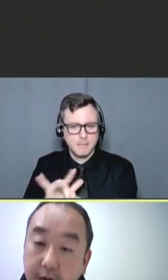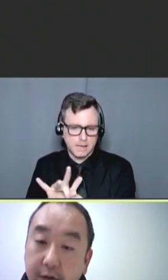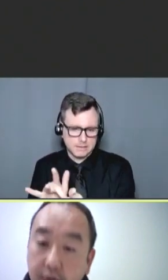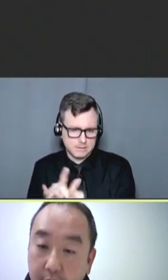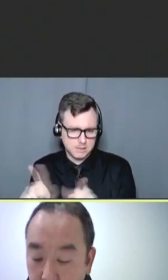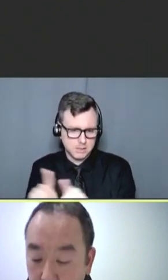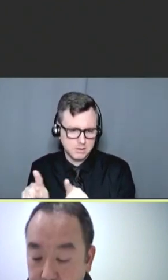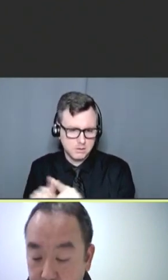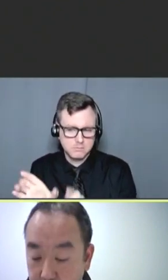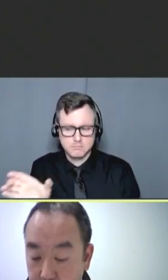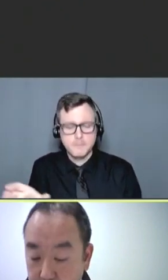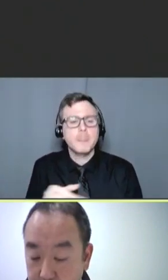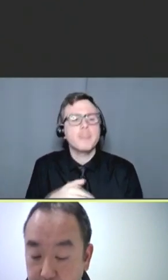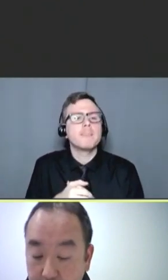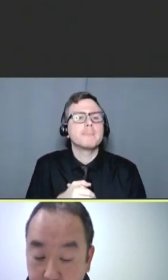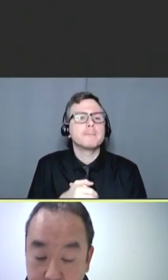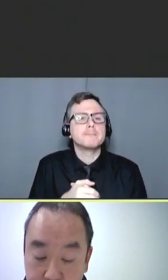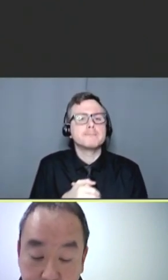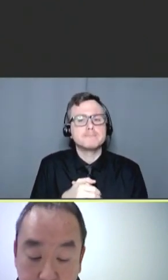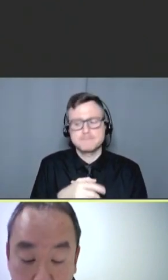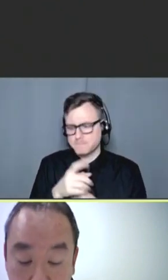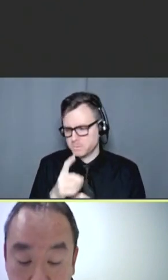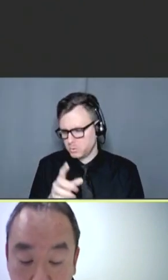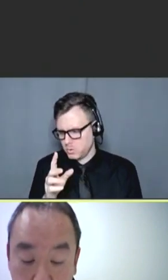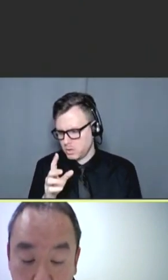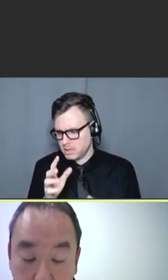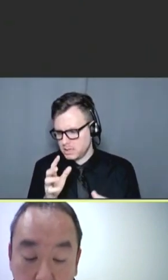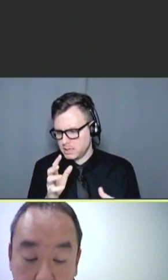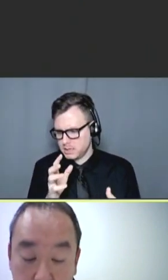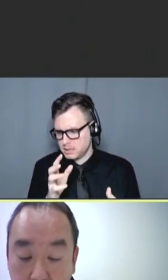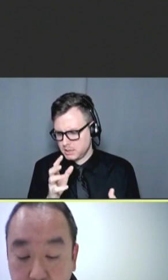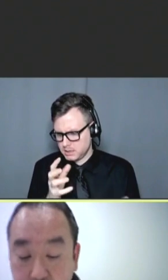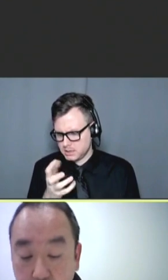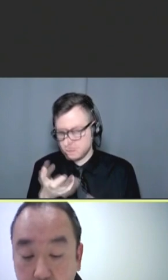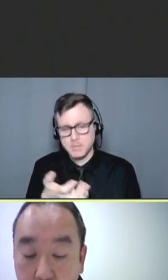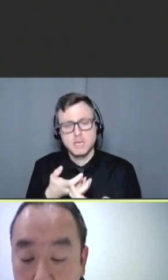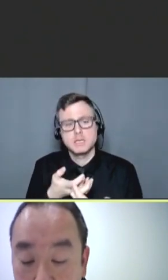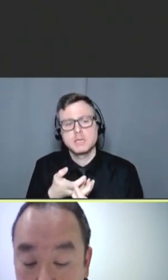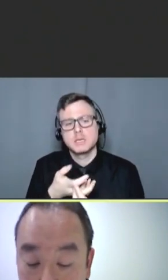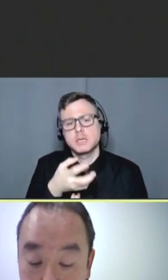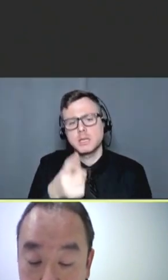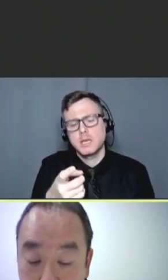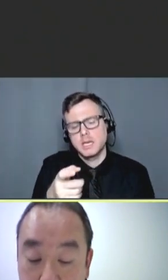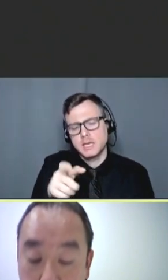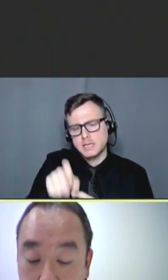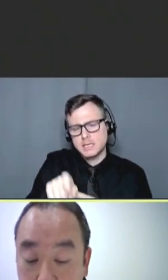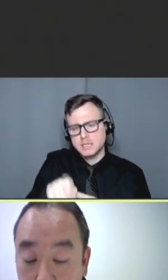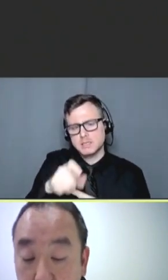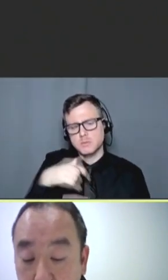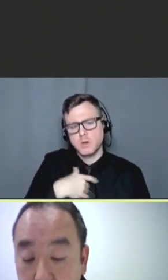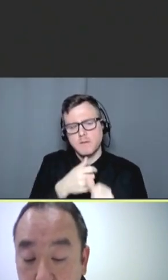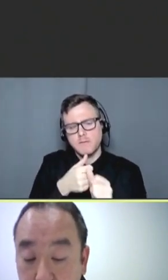So, in order to meet our patients' needs, we really try to follow the tenants and principles